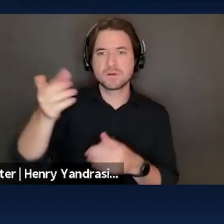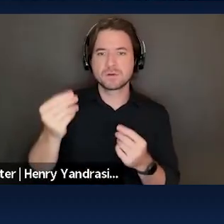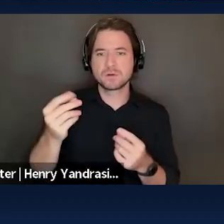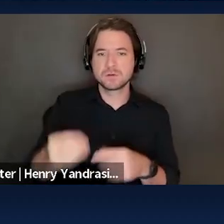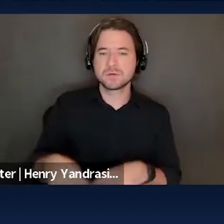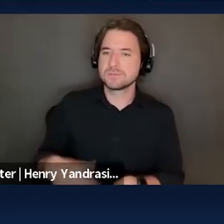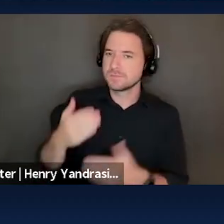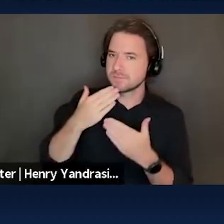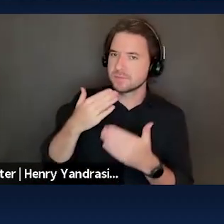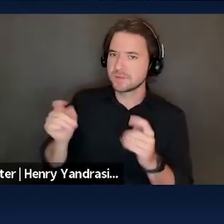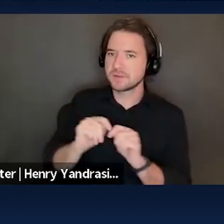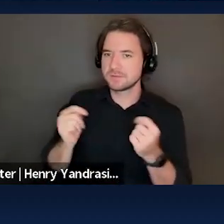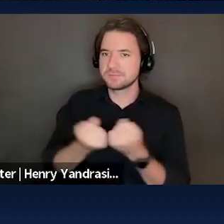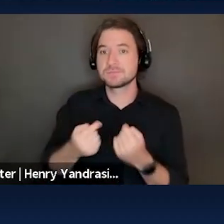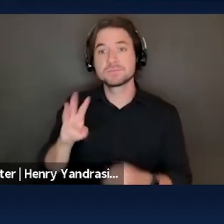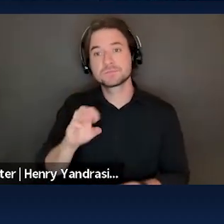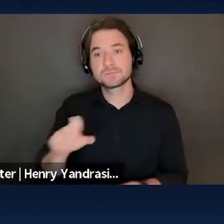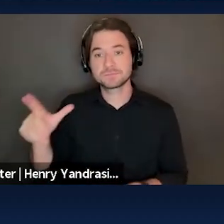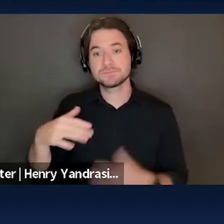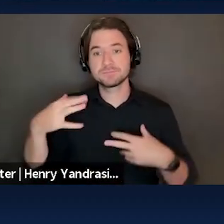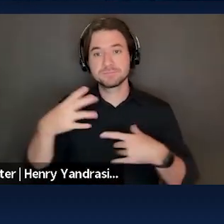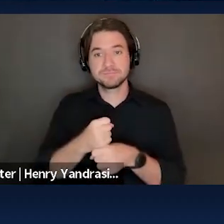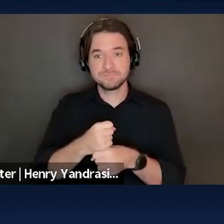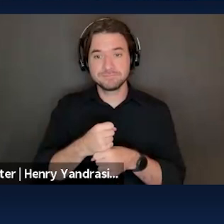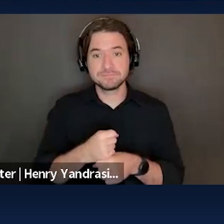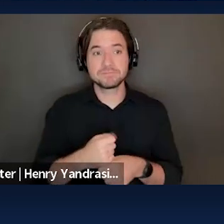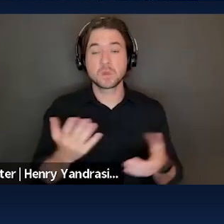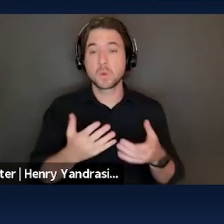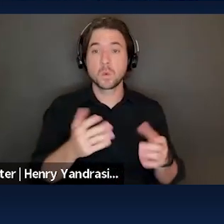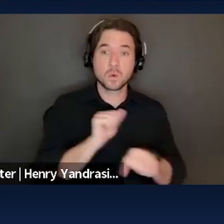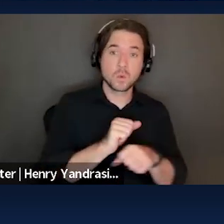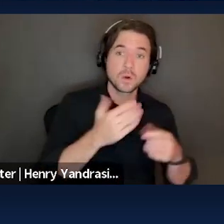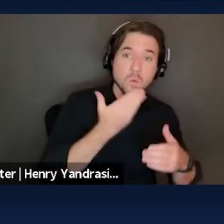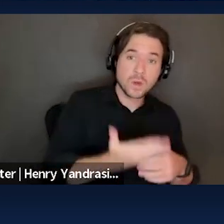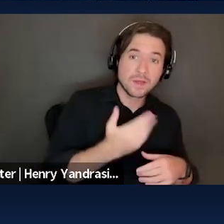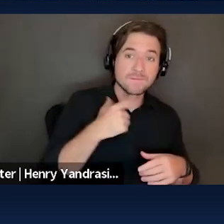Great, thank you, team. Well, to summarize here, what worked well in this model.